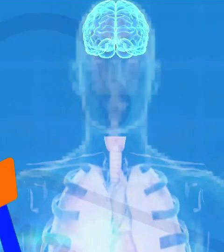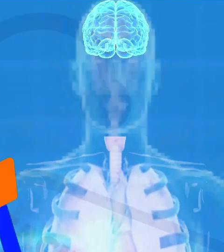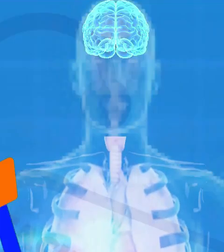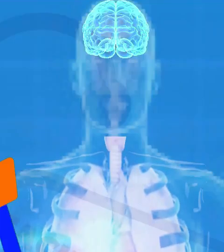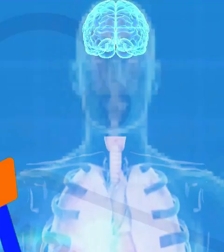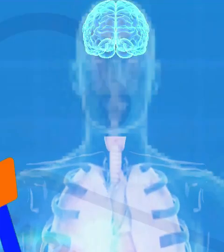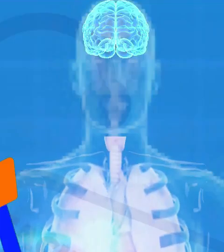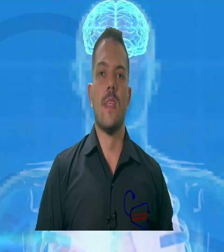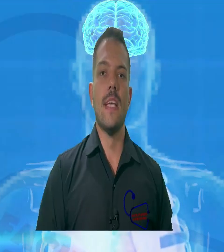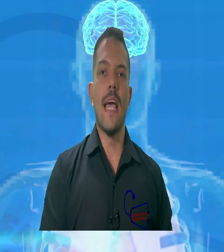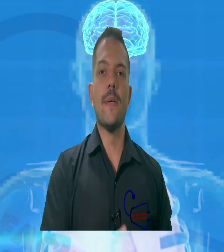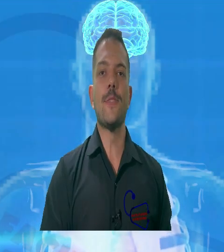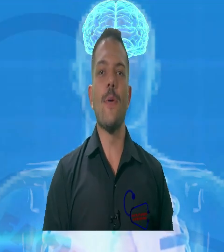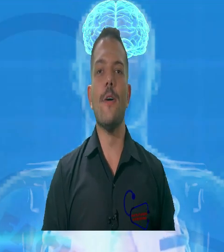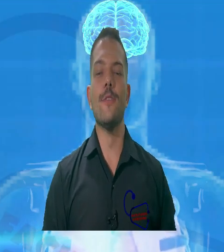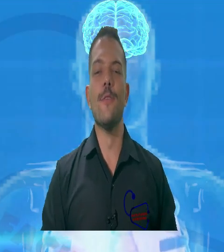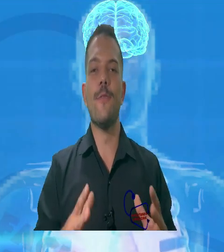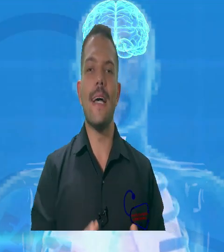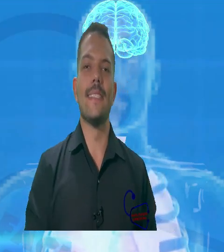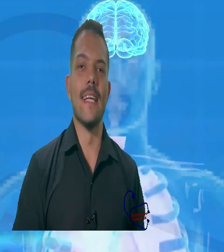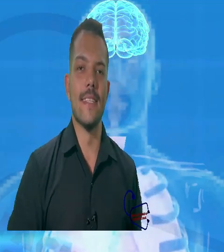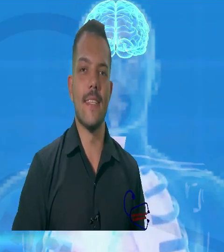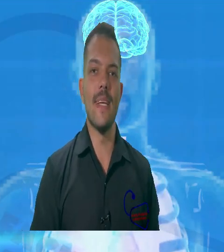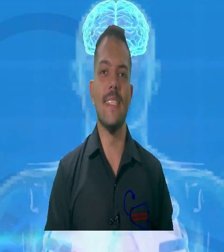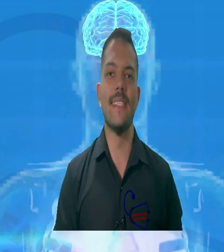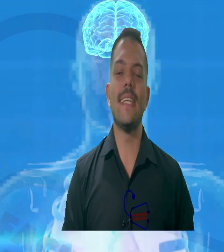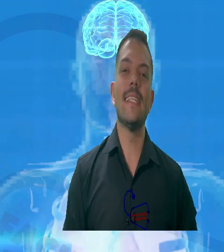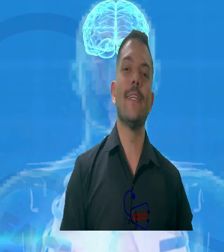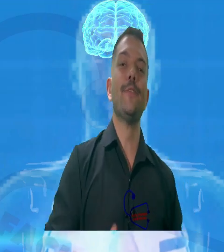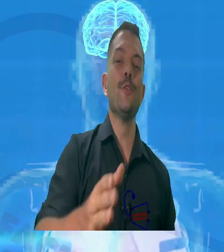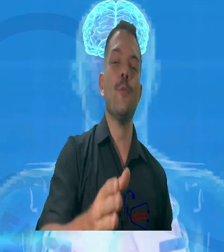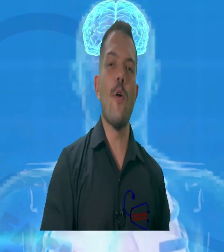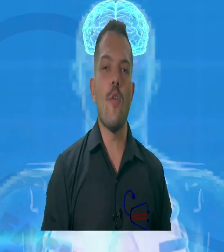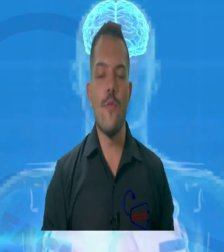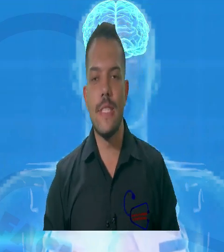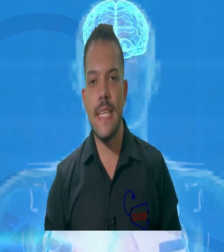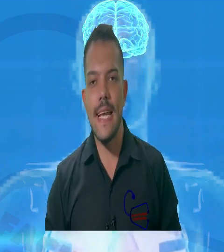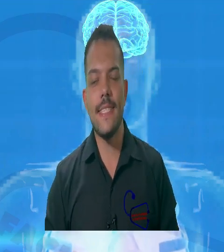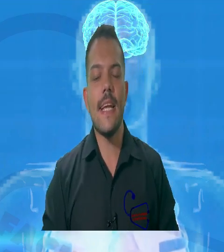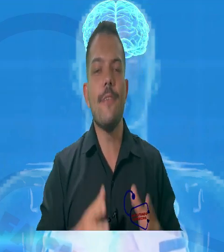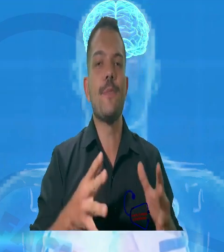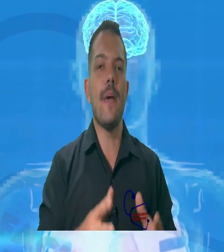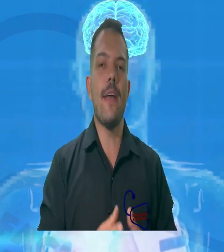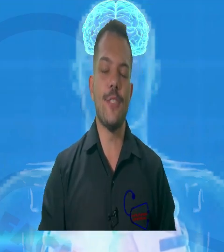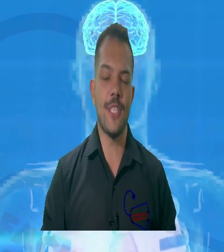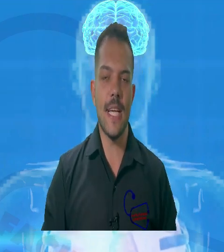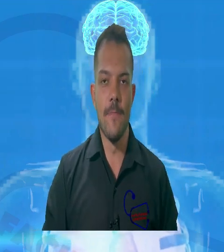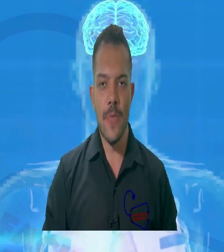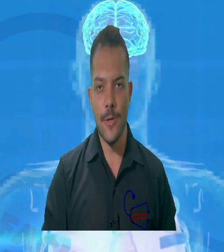Hey everyone from facilitating medicine, how are you, I hope so, I'm